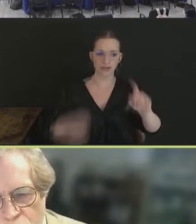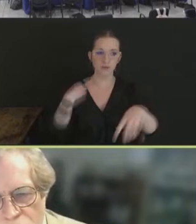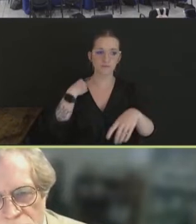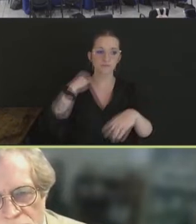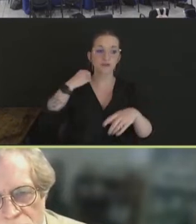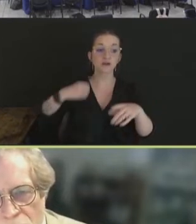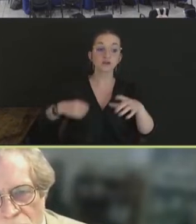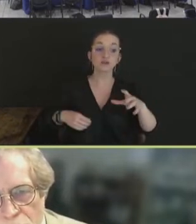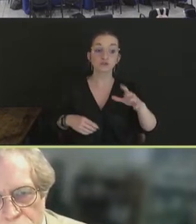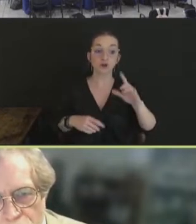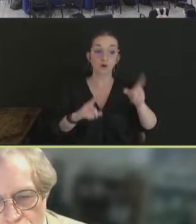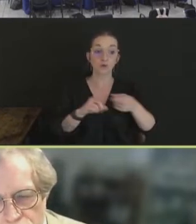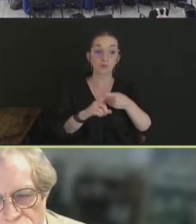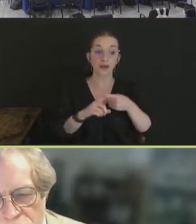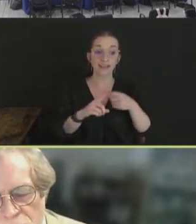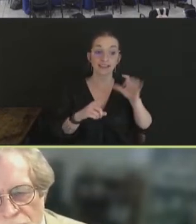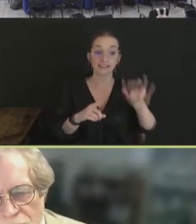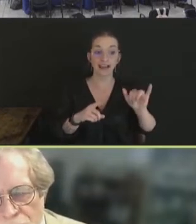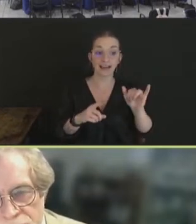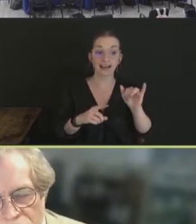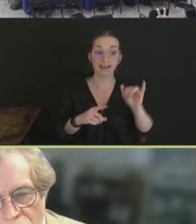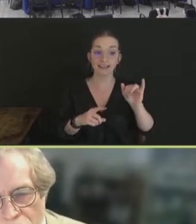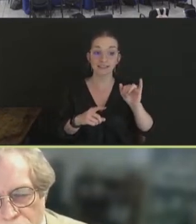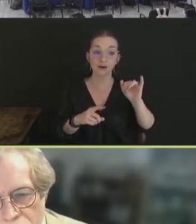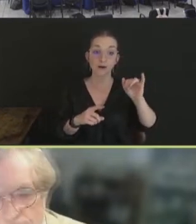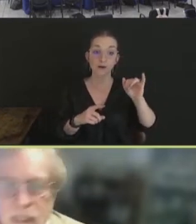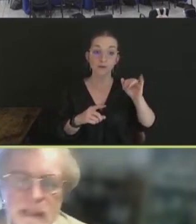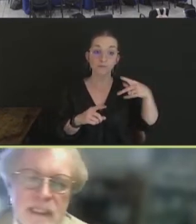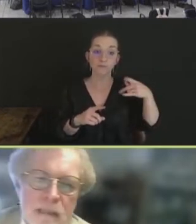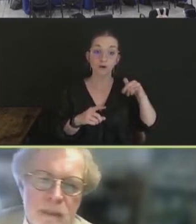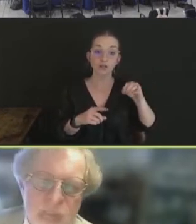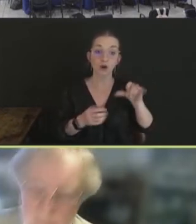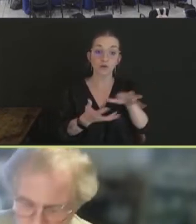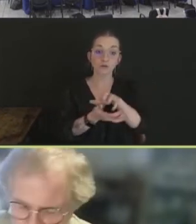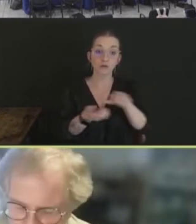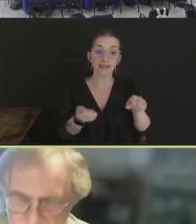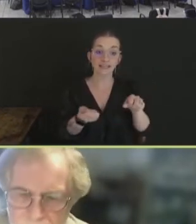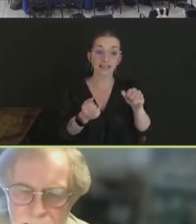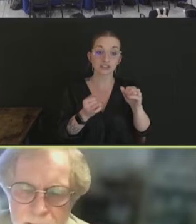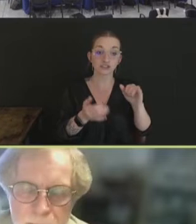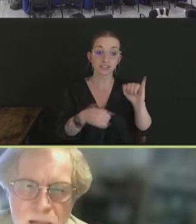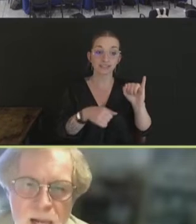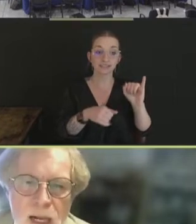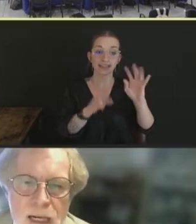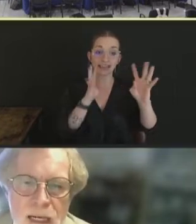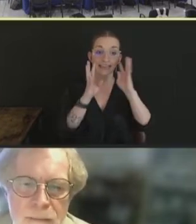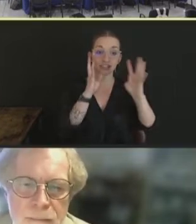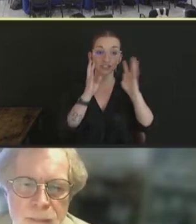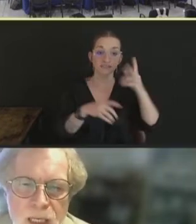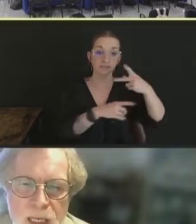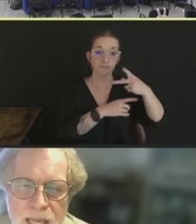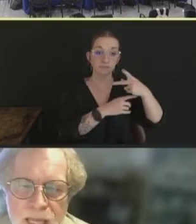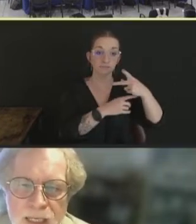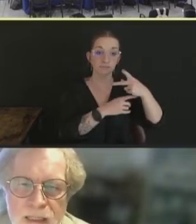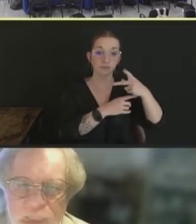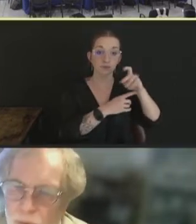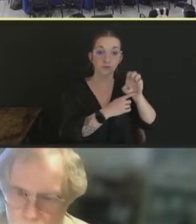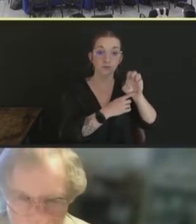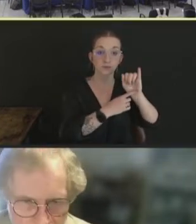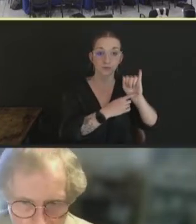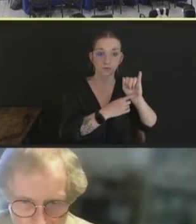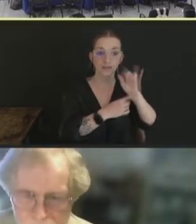was proposed and resolved by the World Health Assembly in 1988, and they're -- not all of